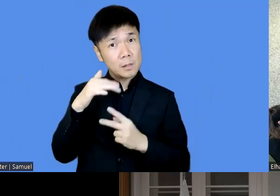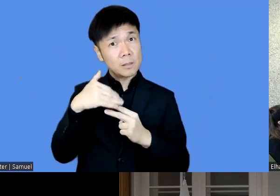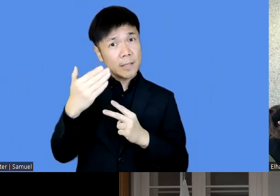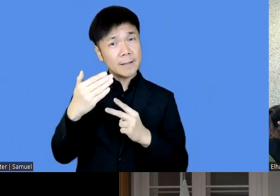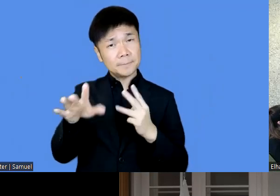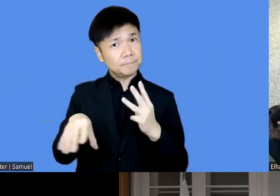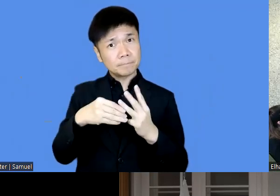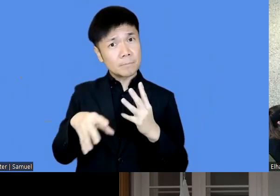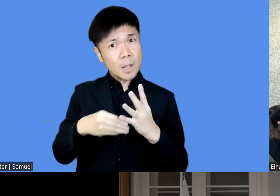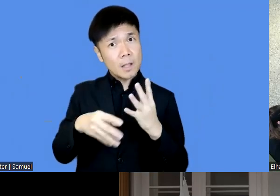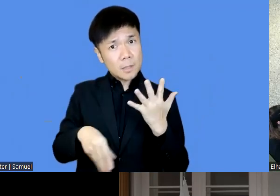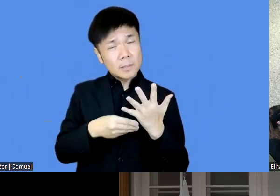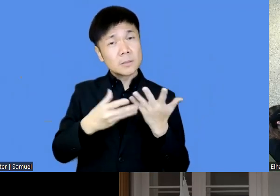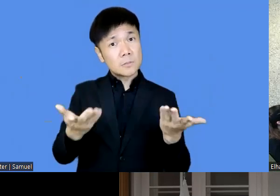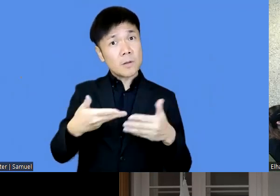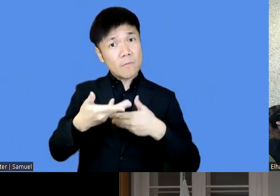Elham Youssefian: Thank you.